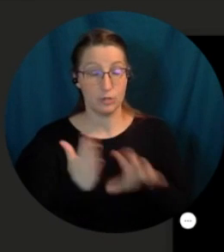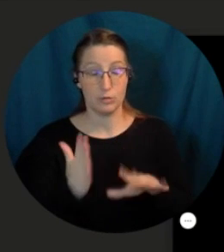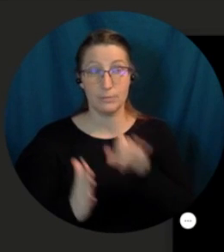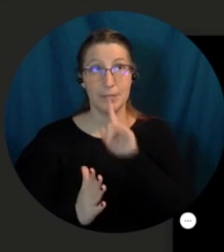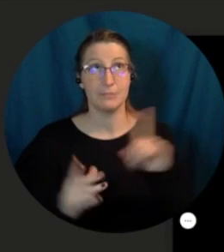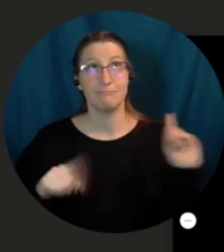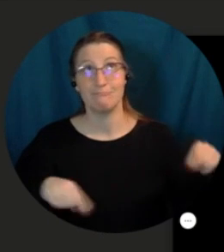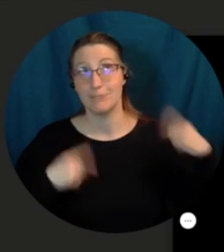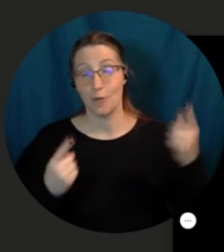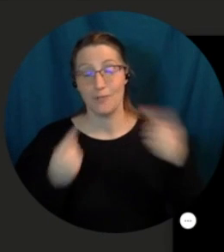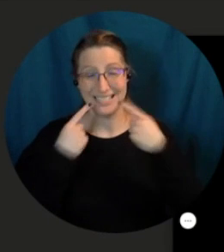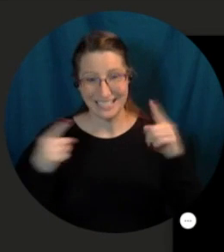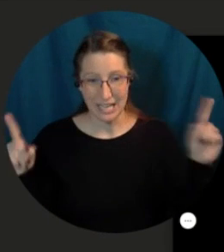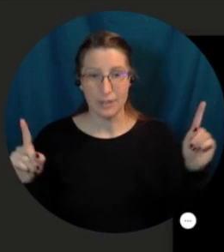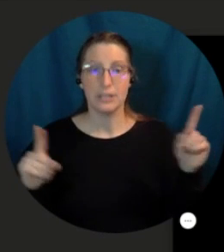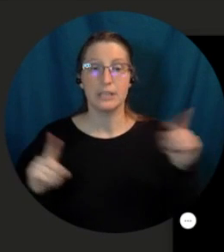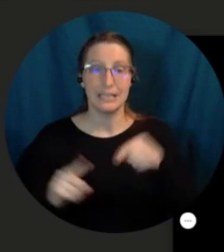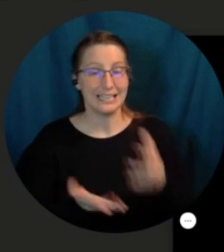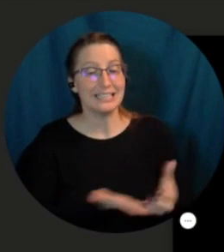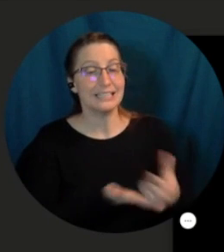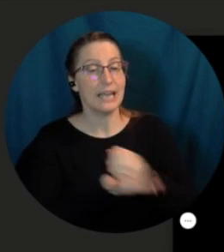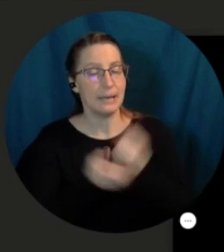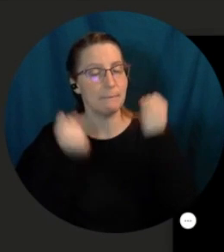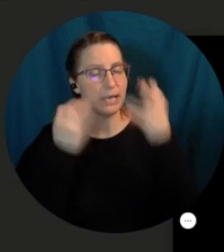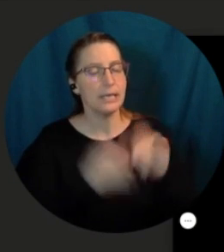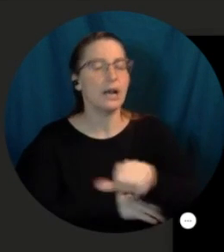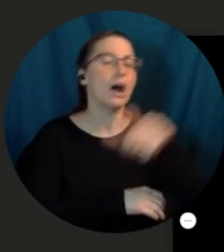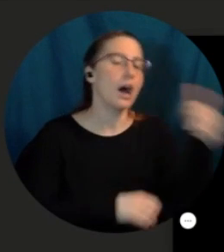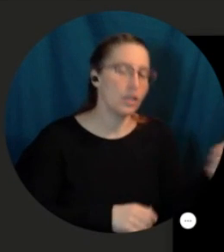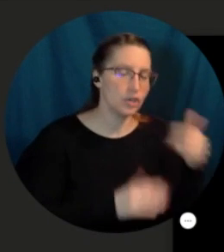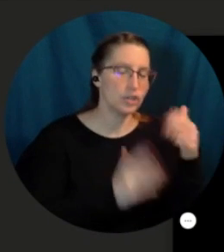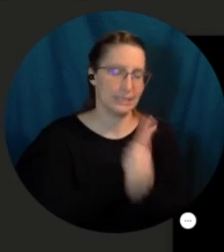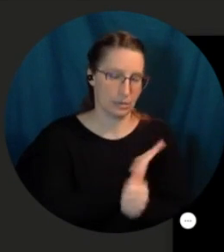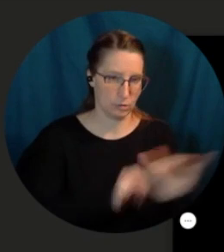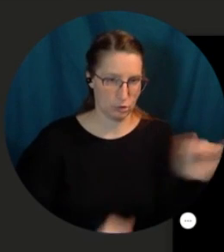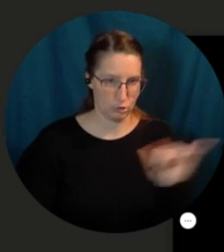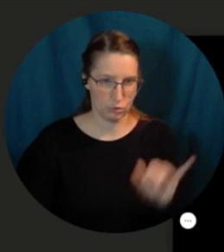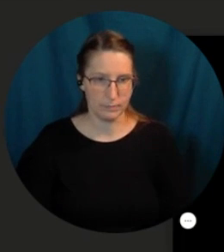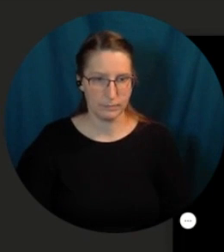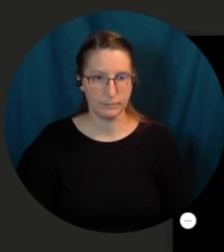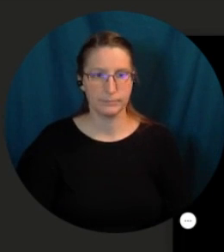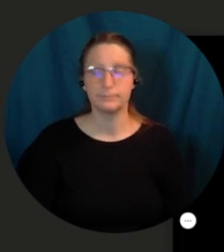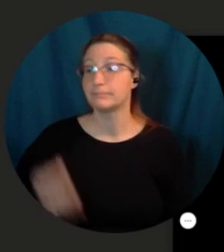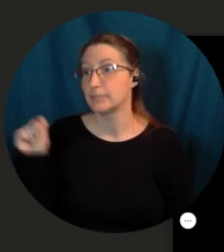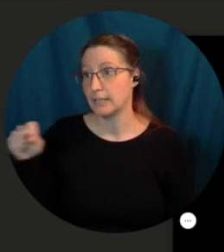a lot of other skills in in the facilitation.